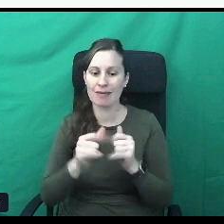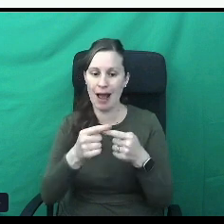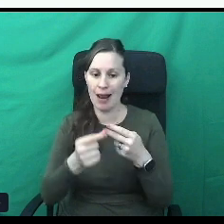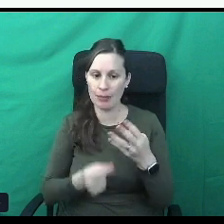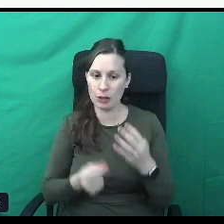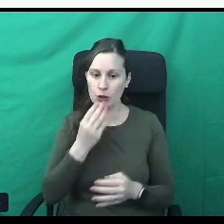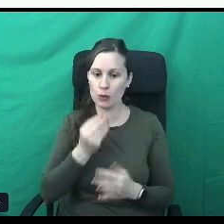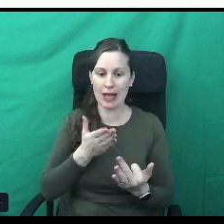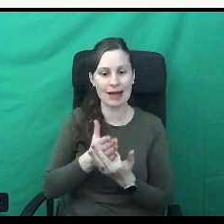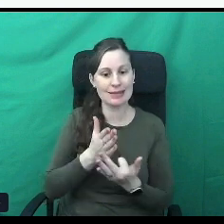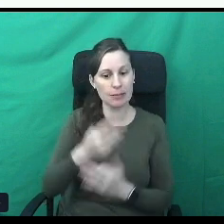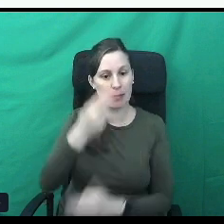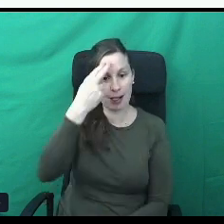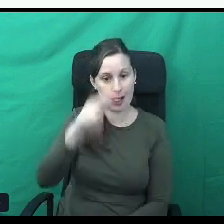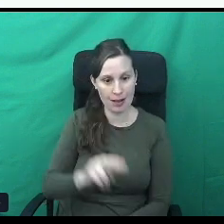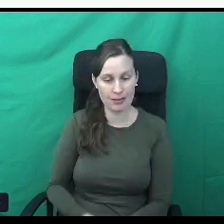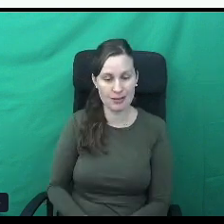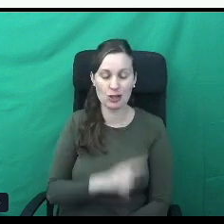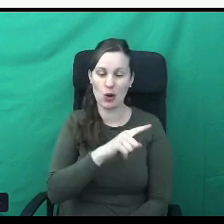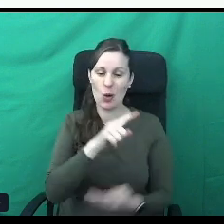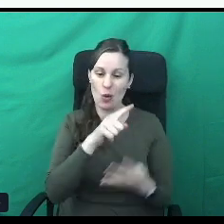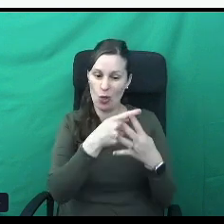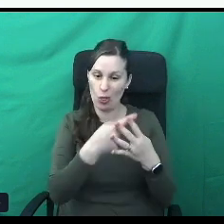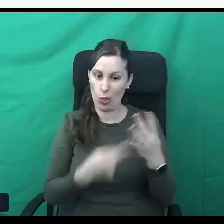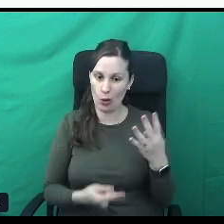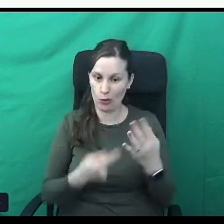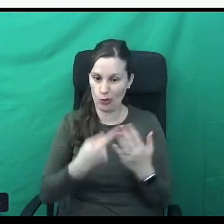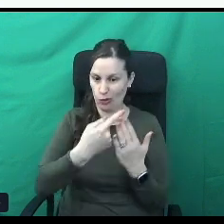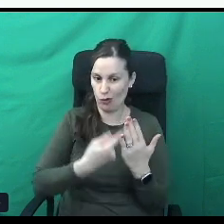So those are the rules that are out there.